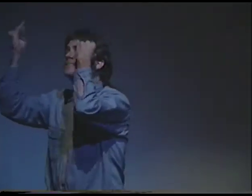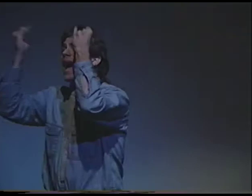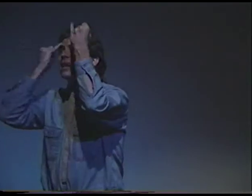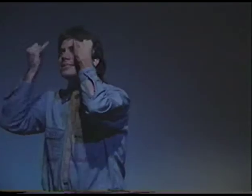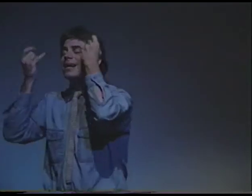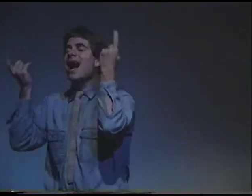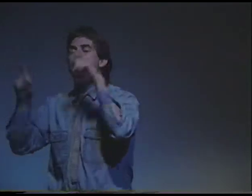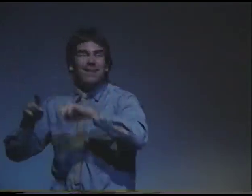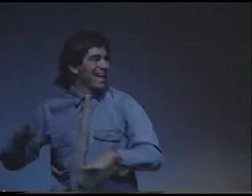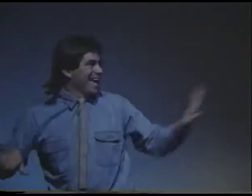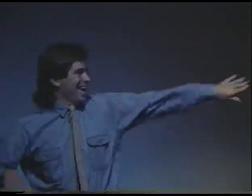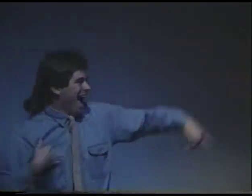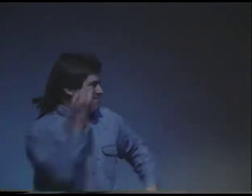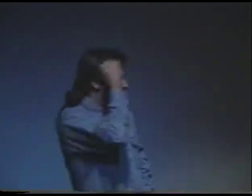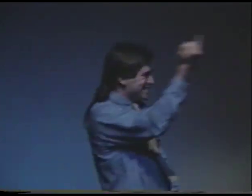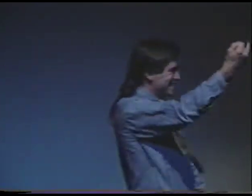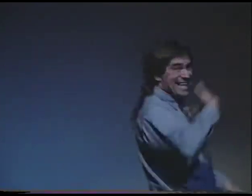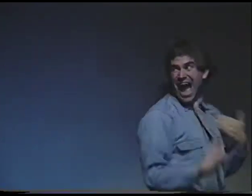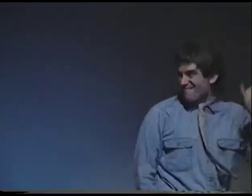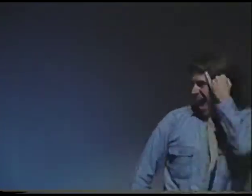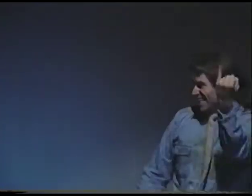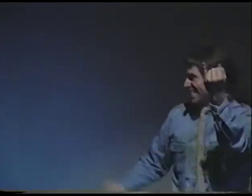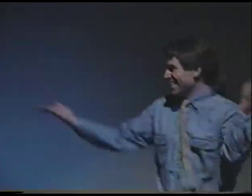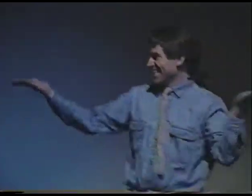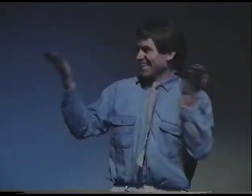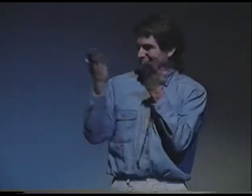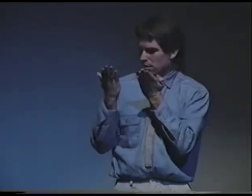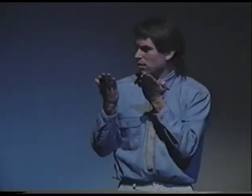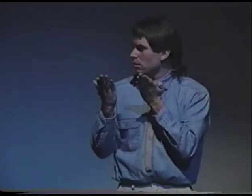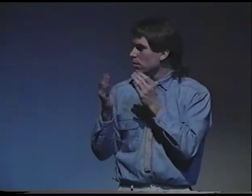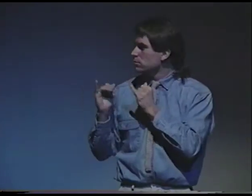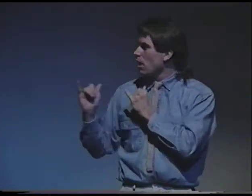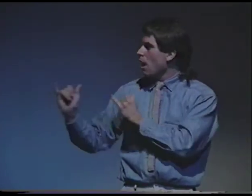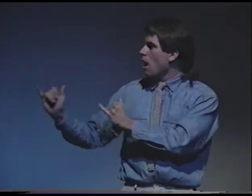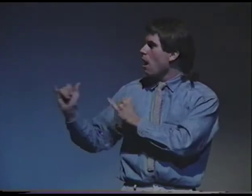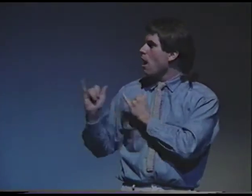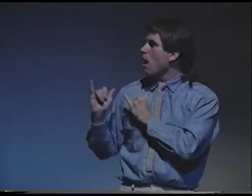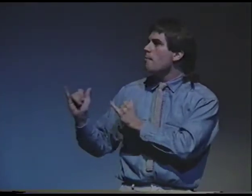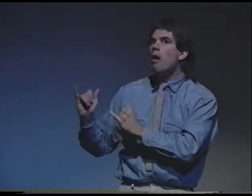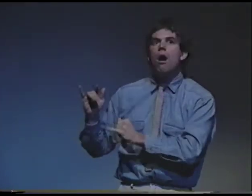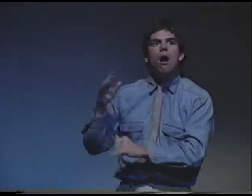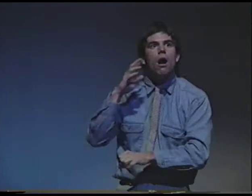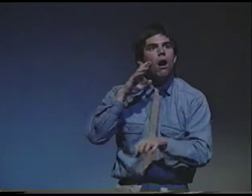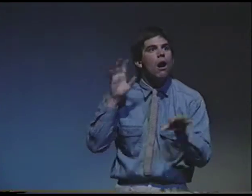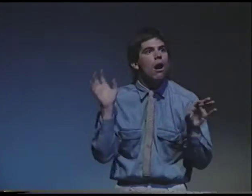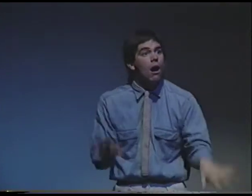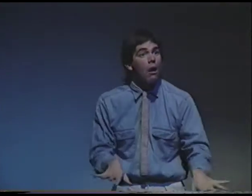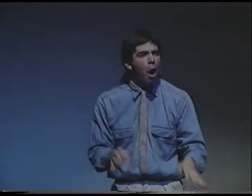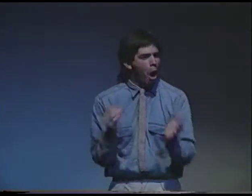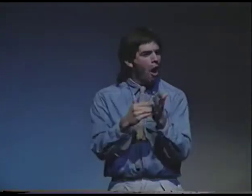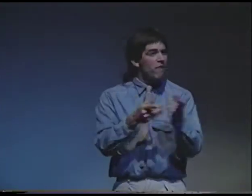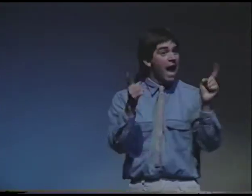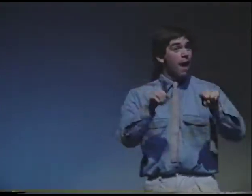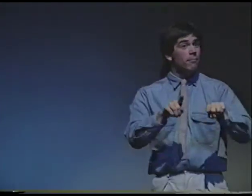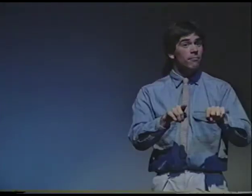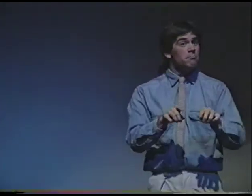People with different ideas come together, and they show each other their ideas. And they're the same.